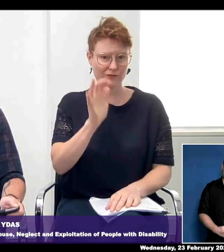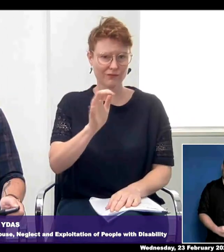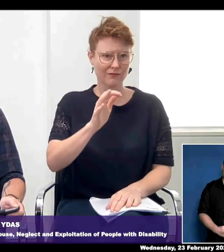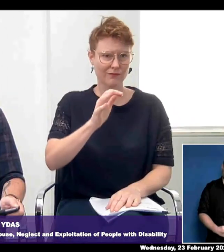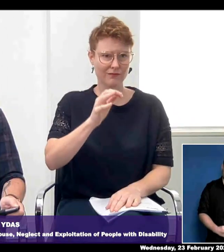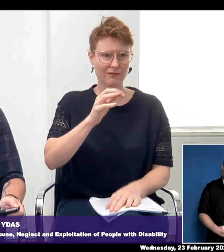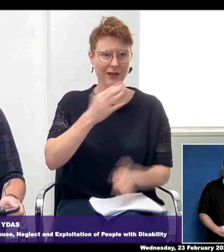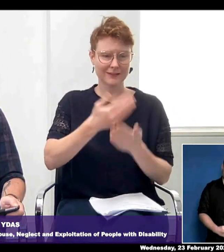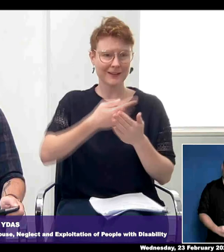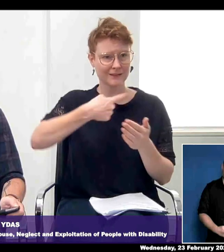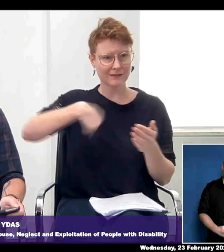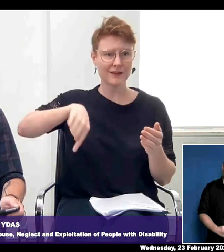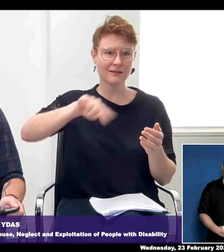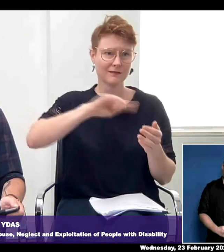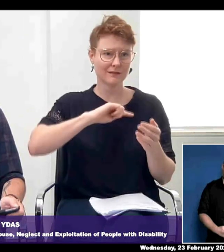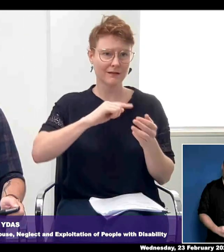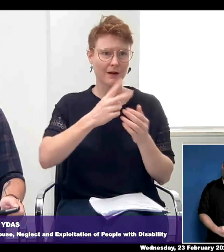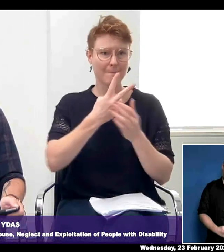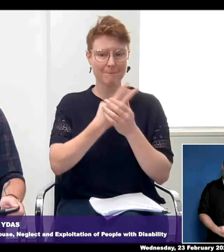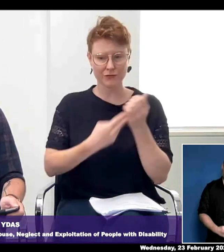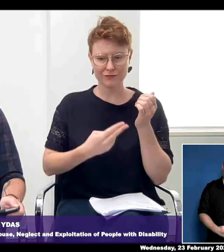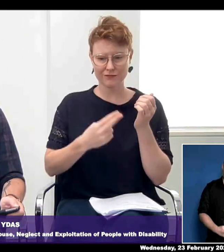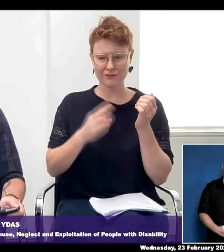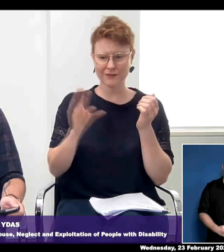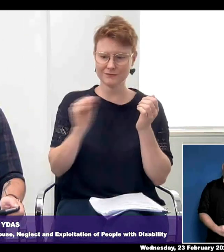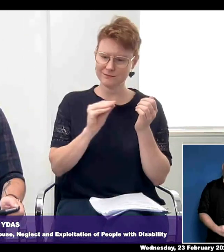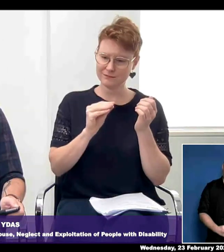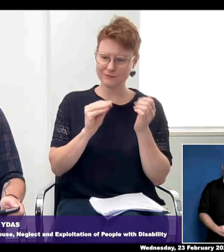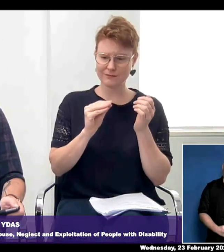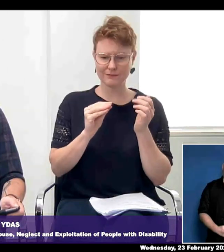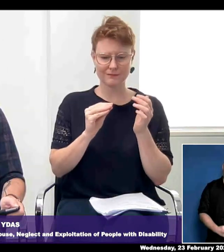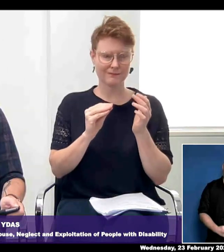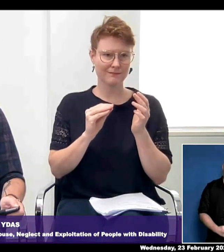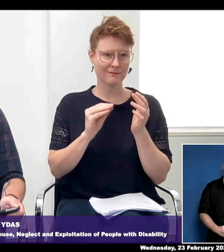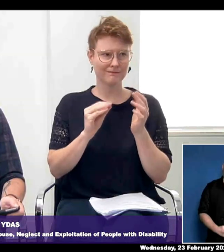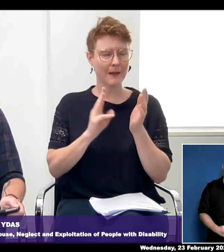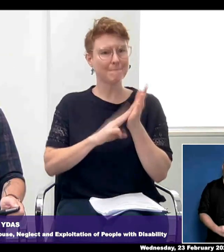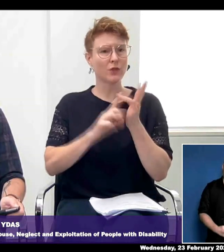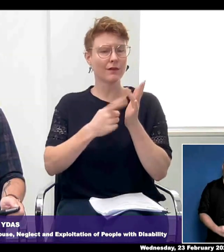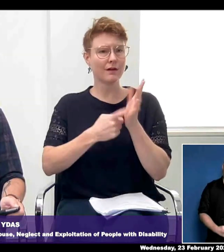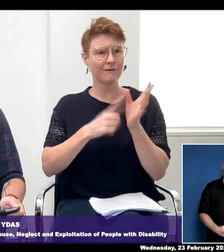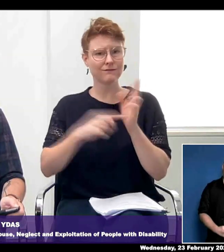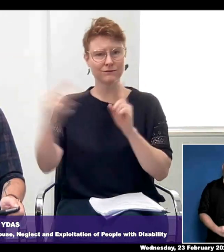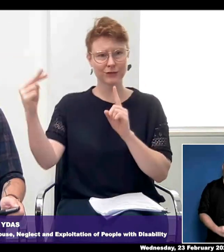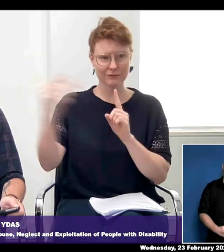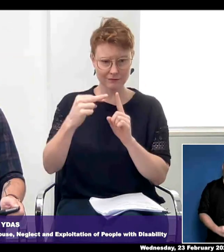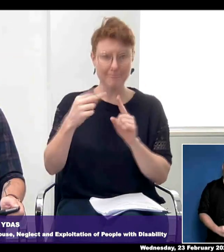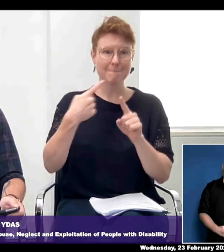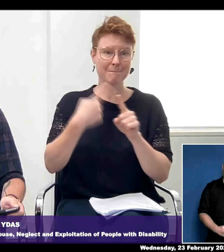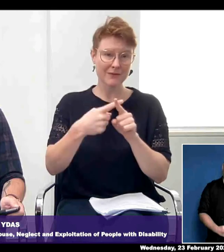lost by not having the disabled person in the community in this sort of way. And it is a shame.